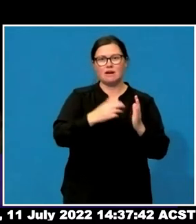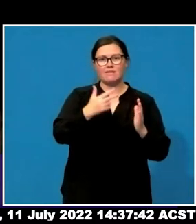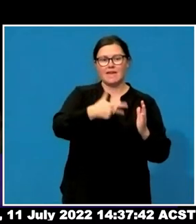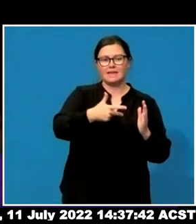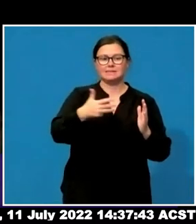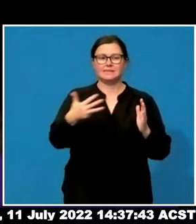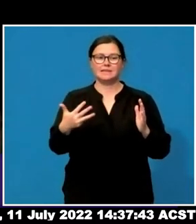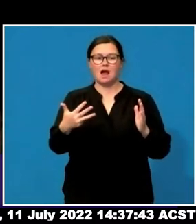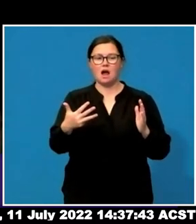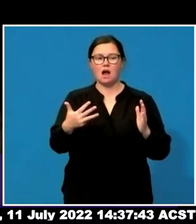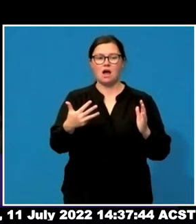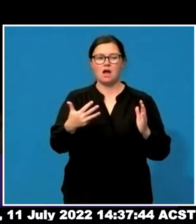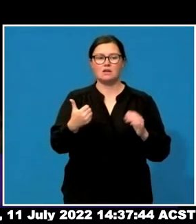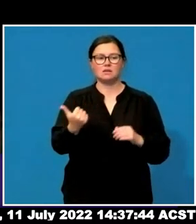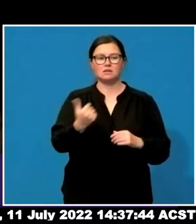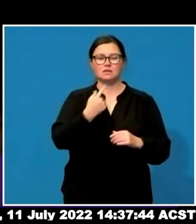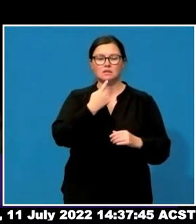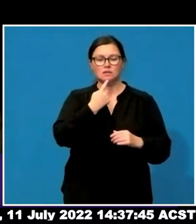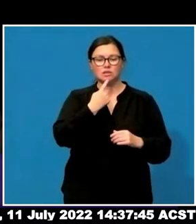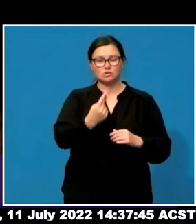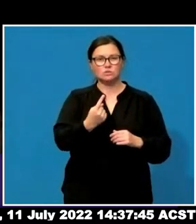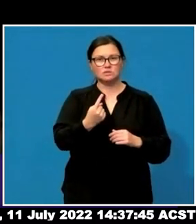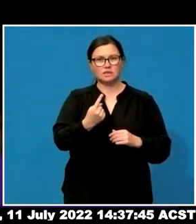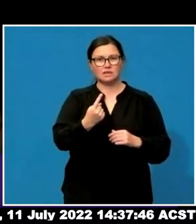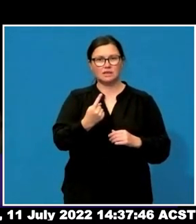"... strongly believe that having a person-centred scheme which provides for an